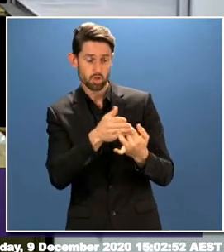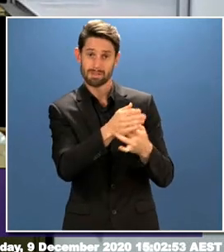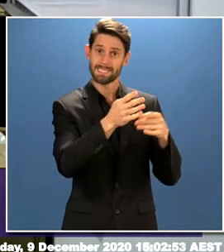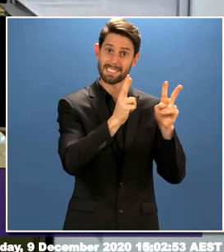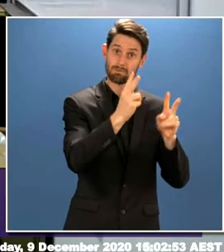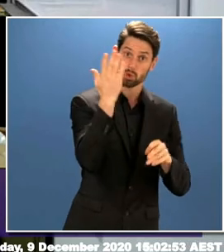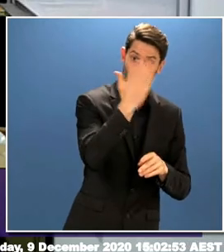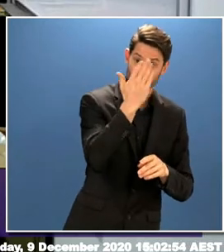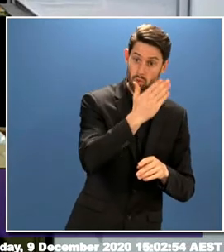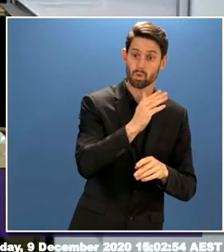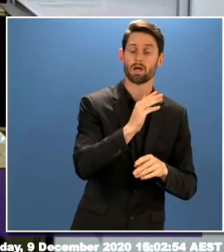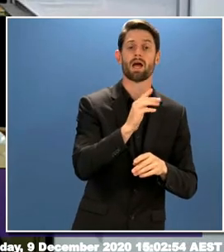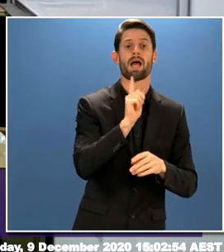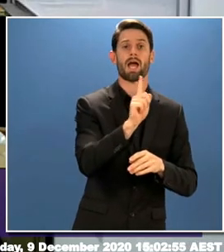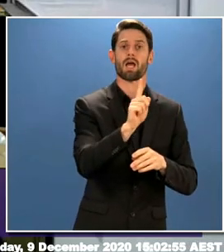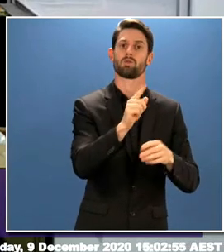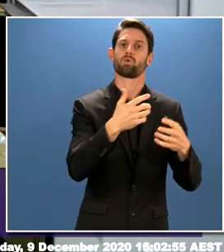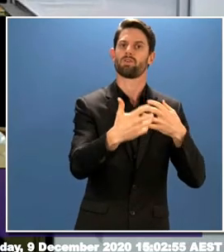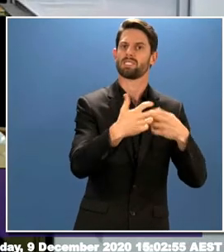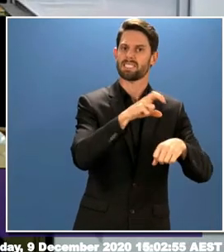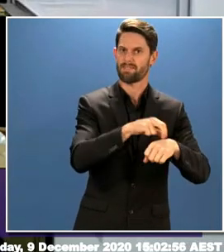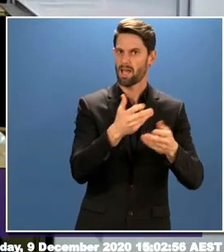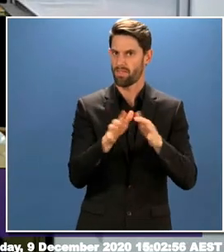So it was a really and deep policy analysis.